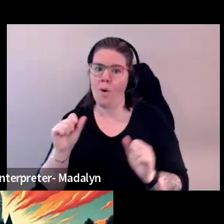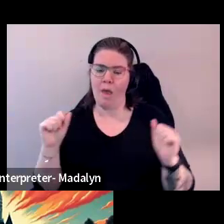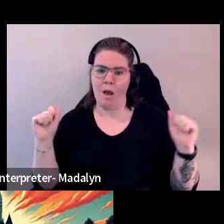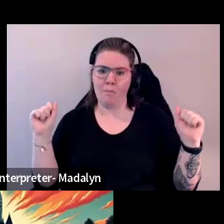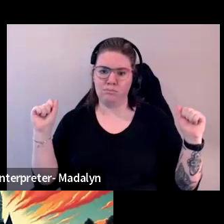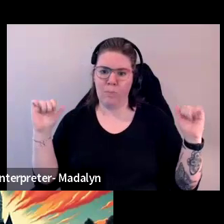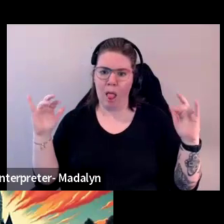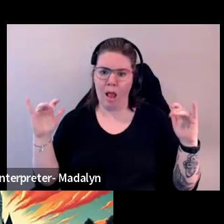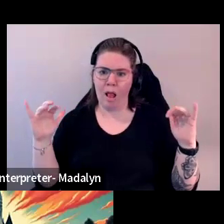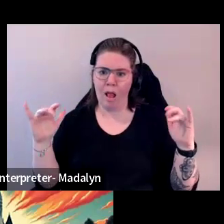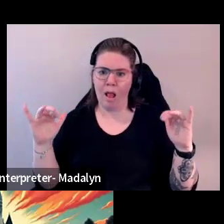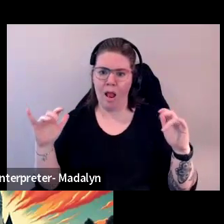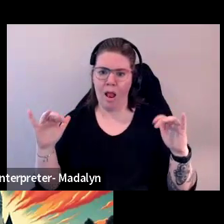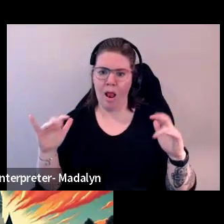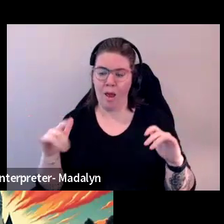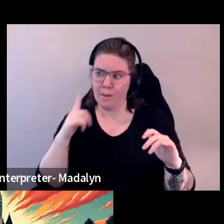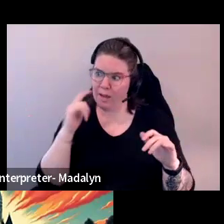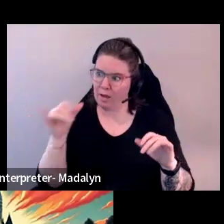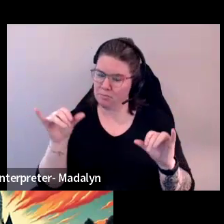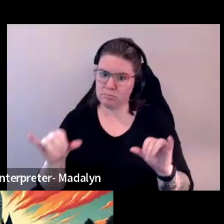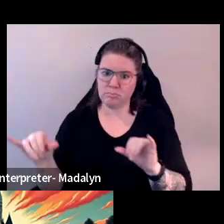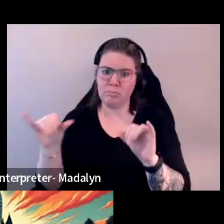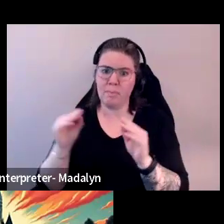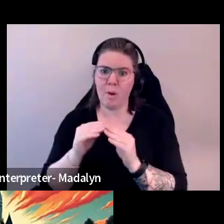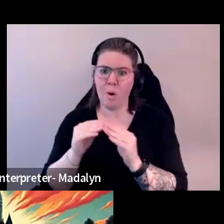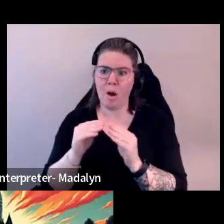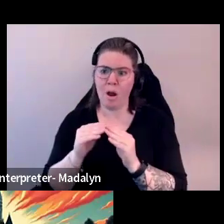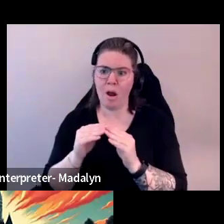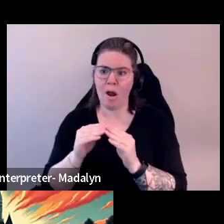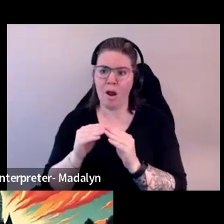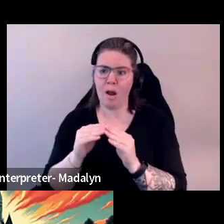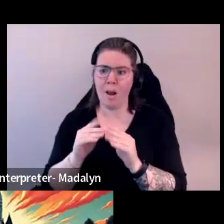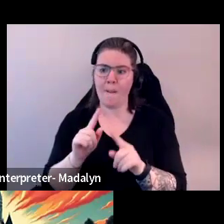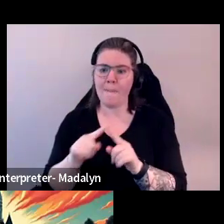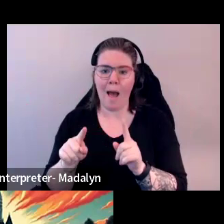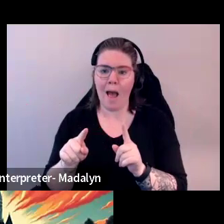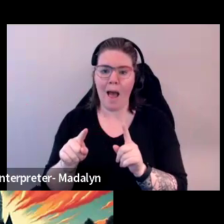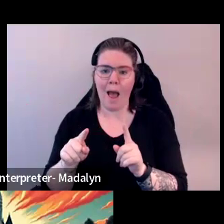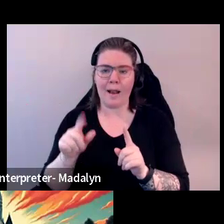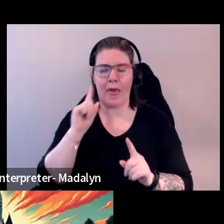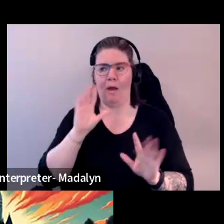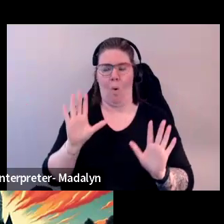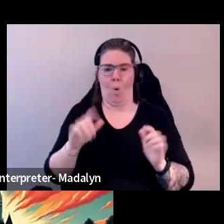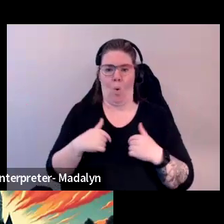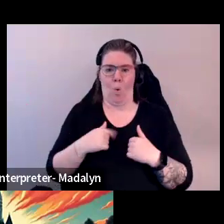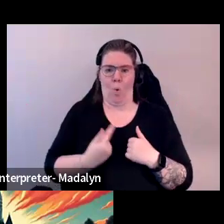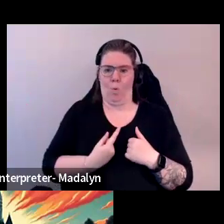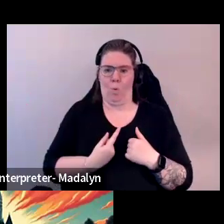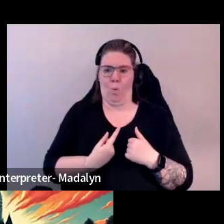Don Posh: because they're living it. Don Posh: But they don't know that anybody's doing anything about it. So they're just living with it.